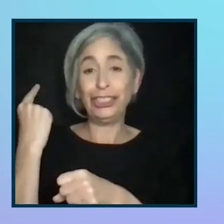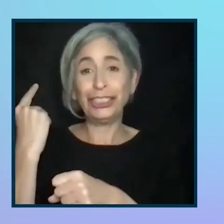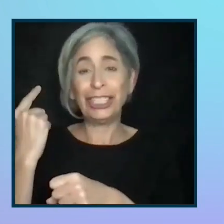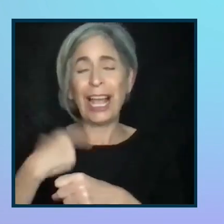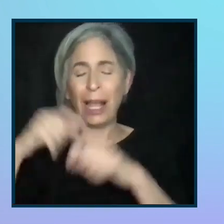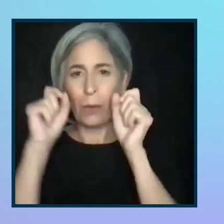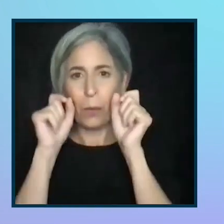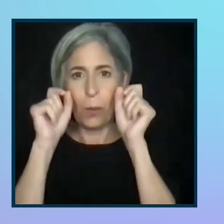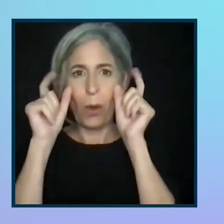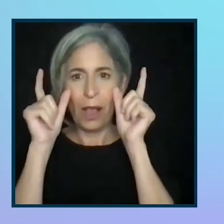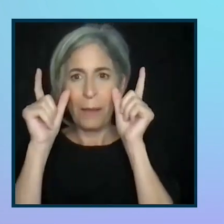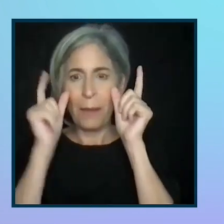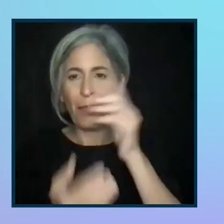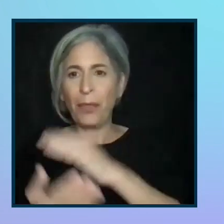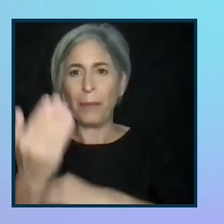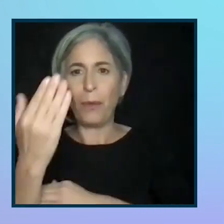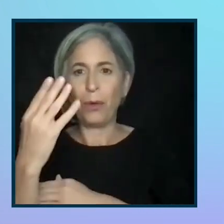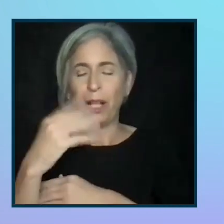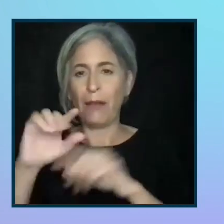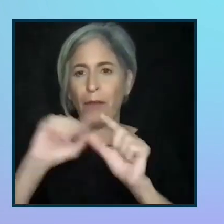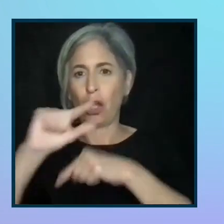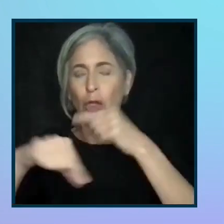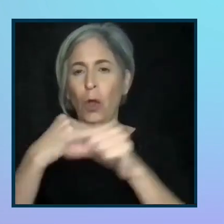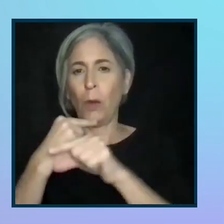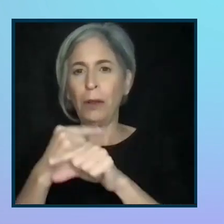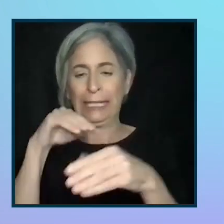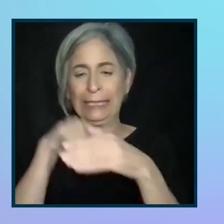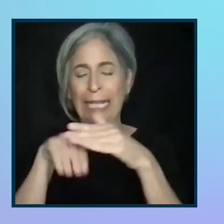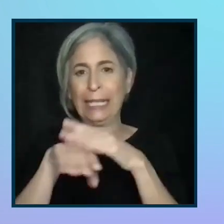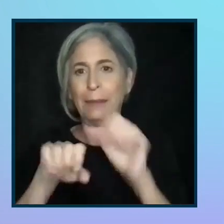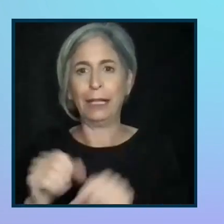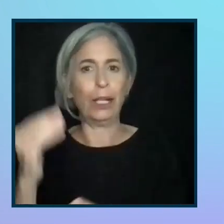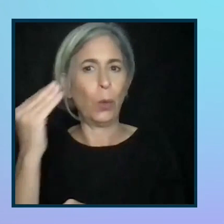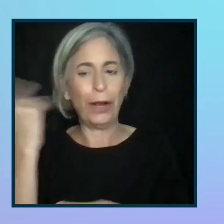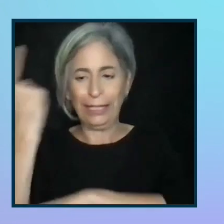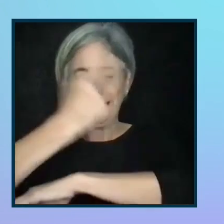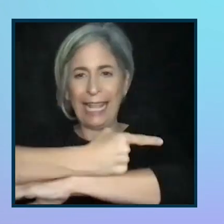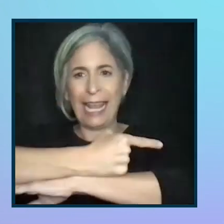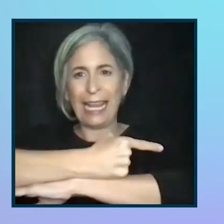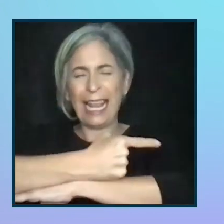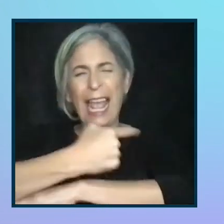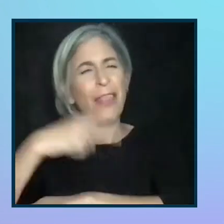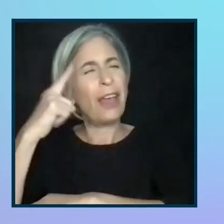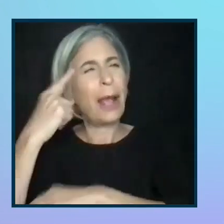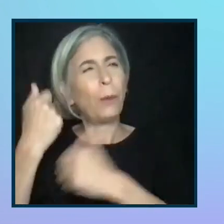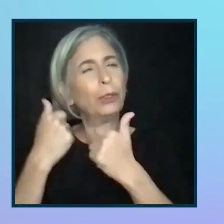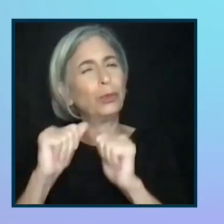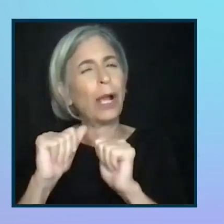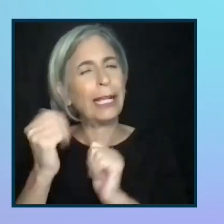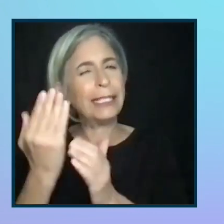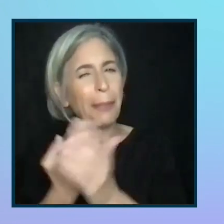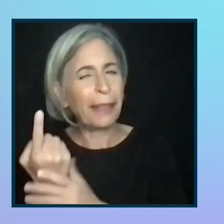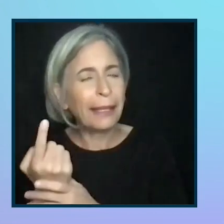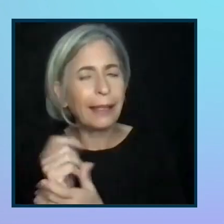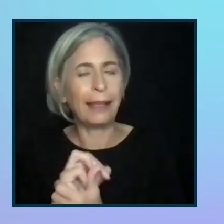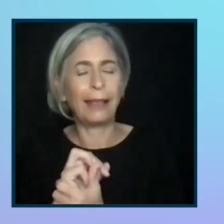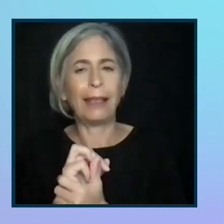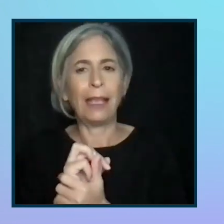on the morning of Global Accessibility Awareness Day, and I just like was like, I'm gonna try something. And so what I did was anytime